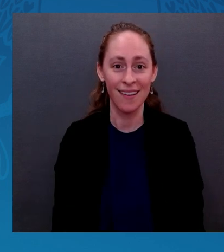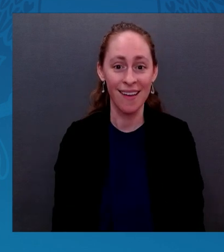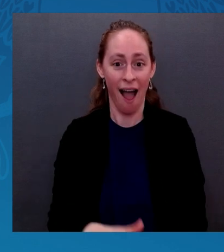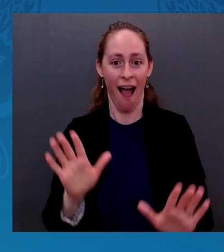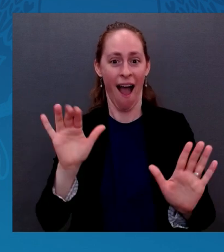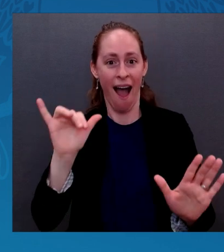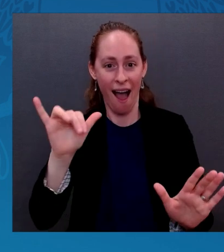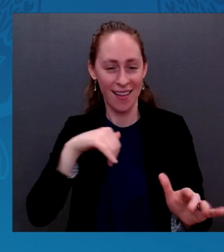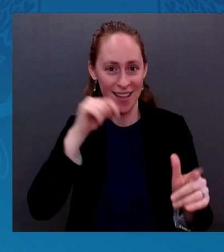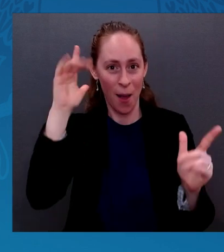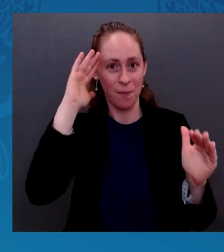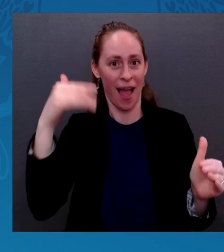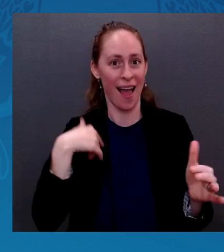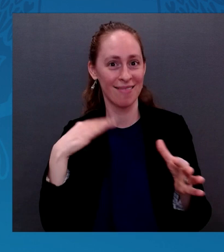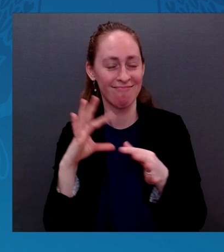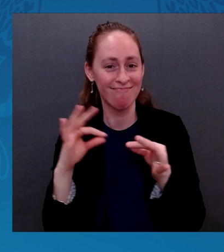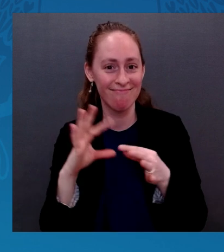for being here, for sure. Thank you. Thank you.